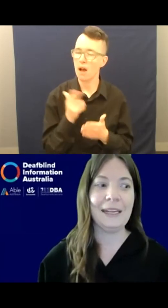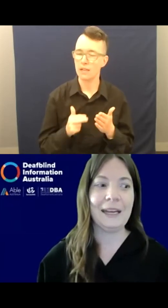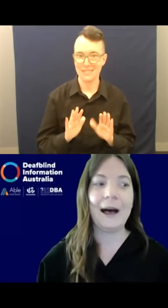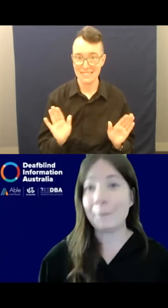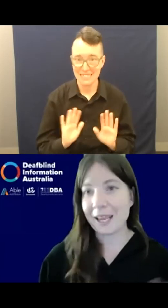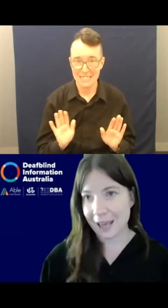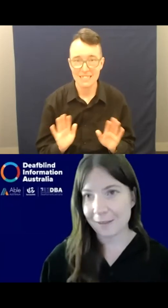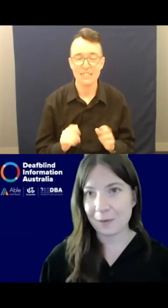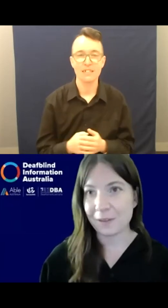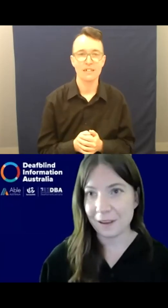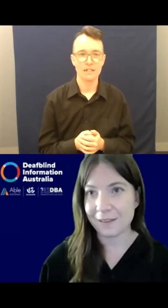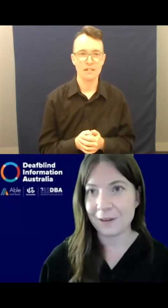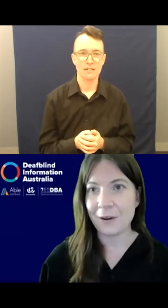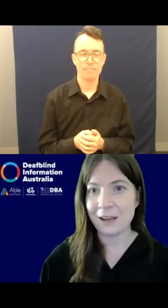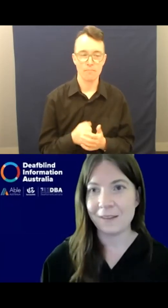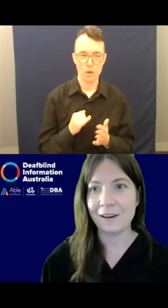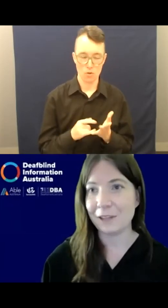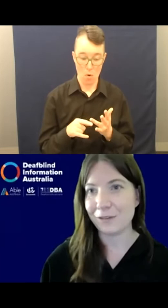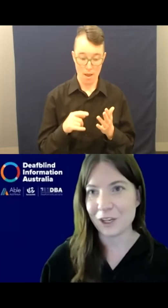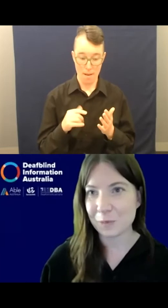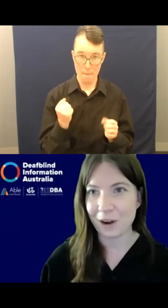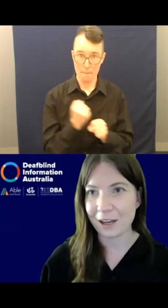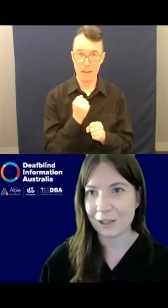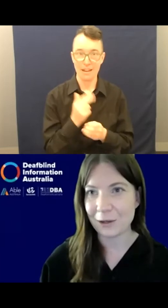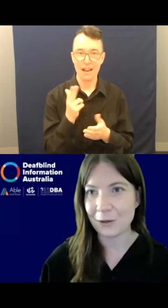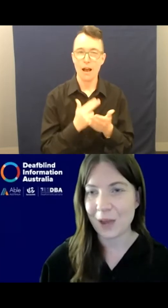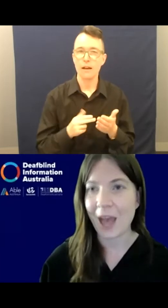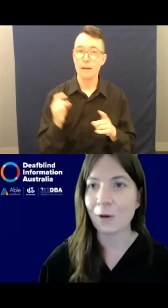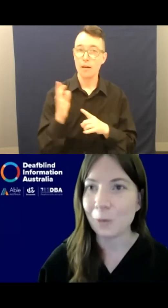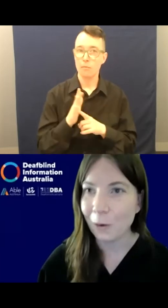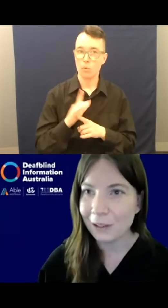art making as a process, so not necessarily a finished product that you hang on your wall.